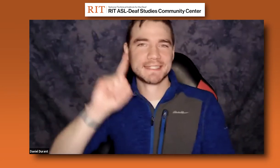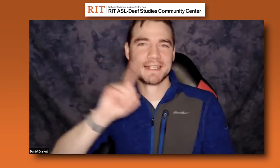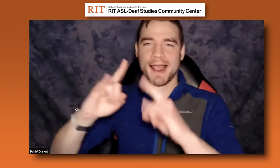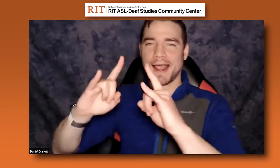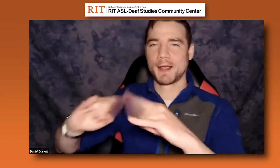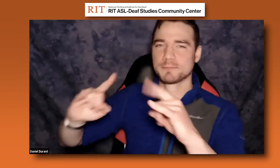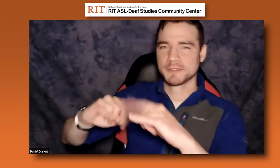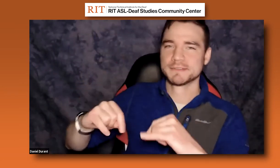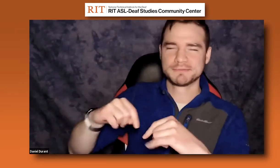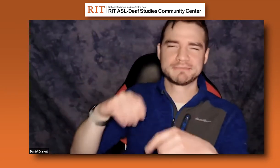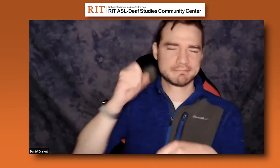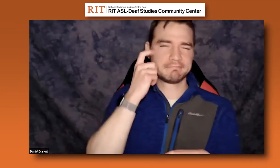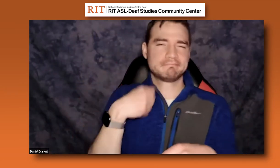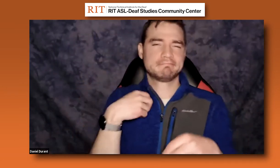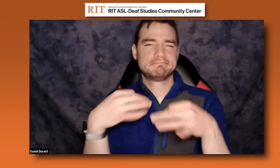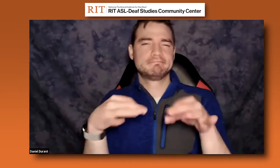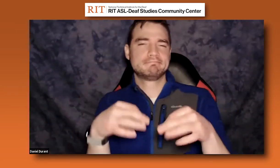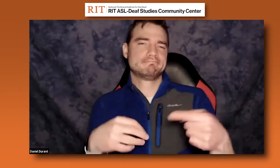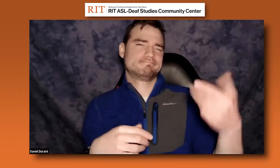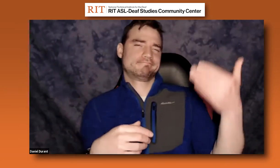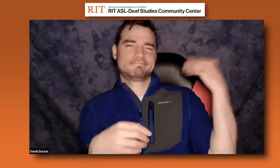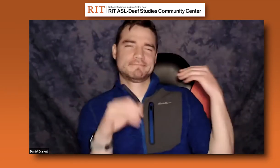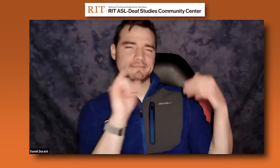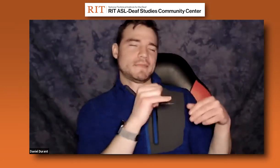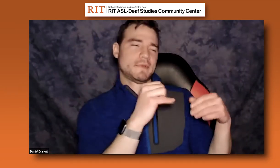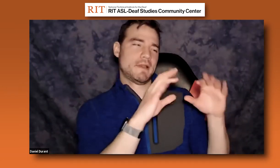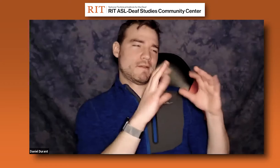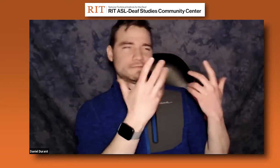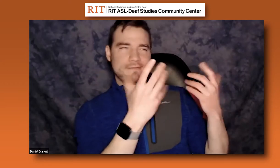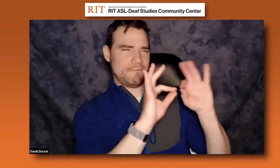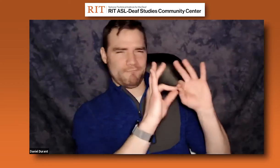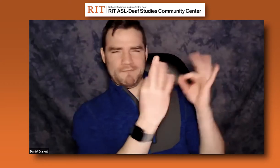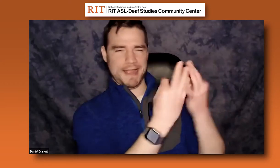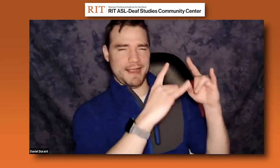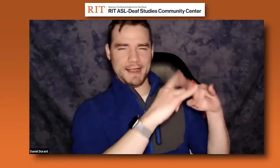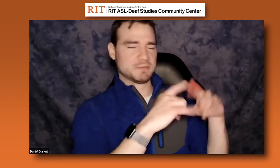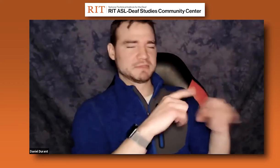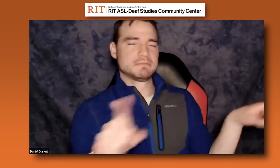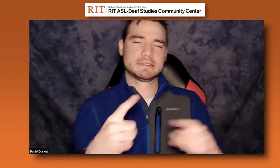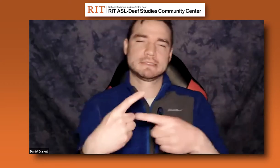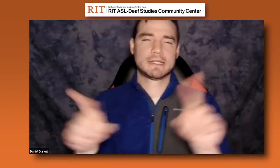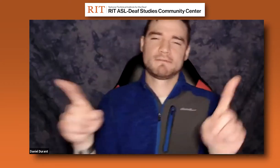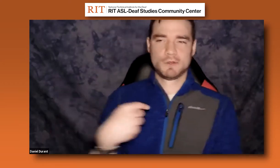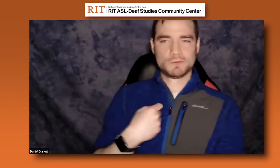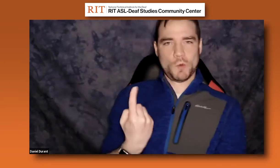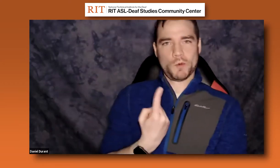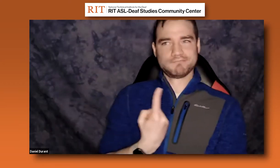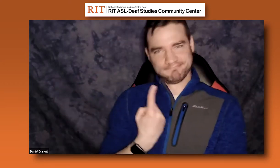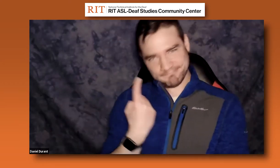and then, also, there was the Deaf camp, as I described before. The family camp was different,